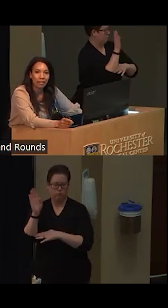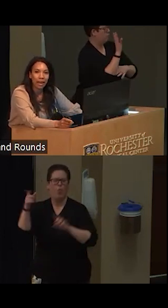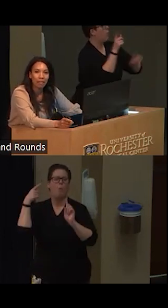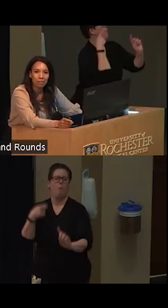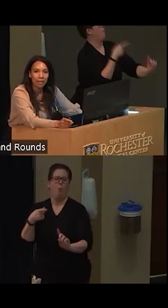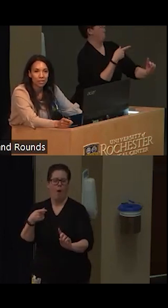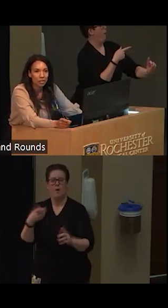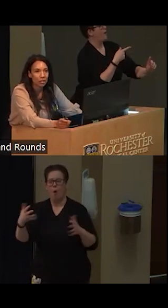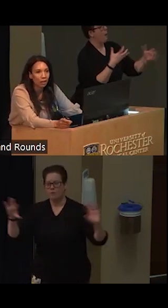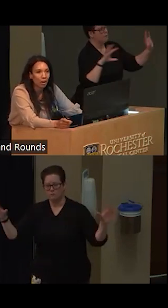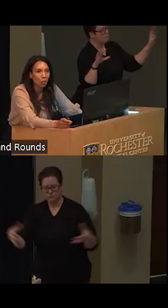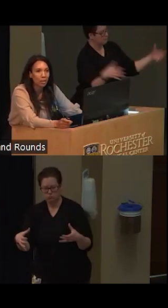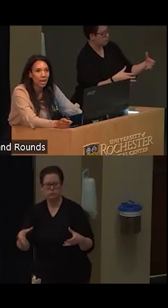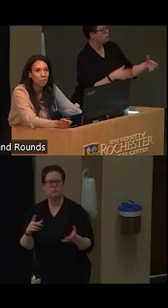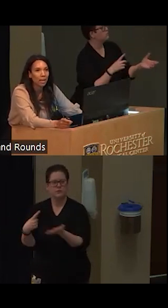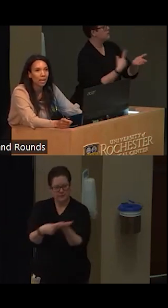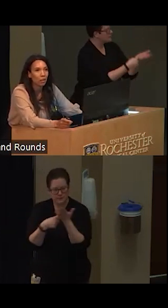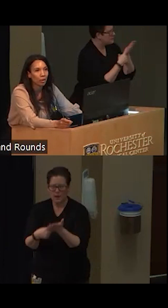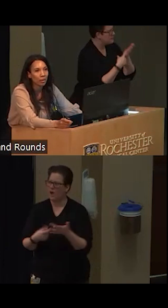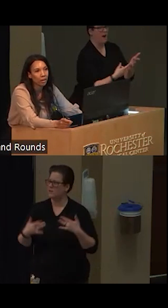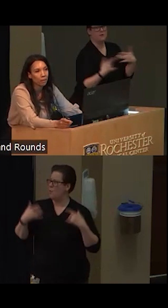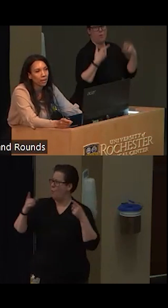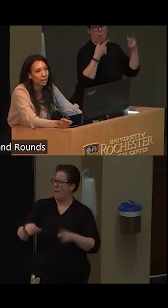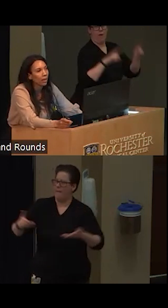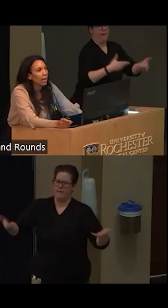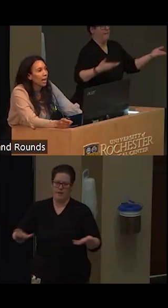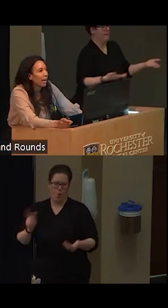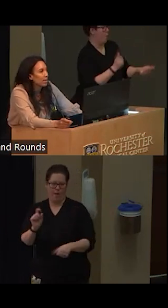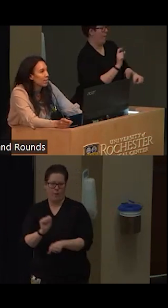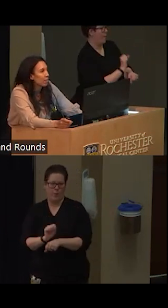to have a space to talk about what's happening in our work environment and